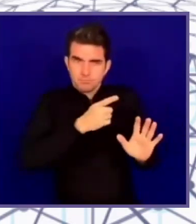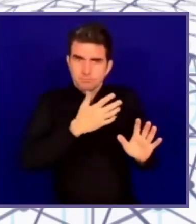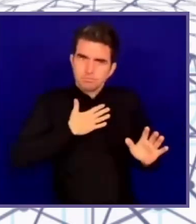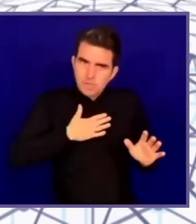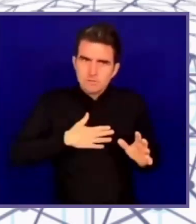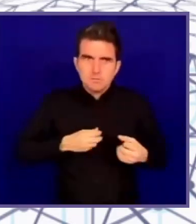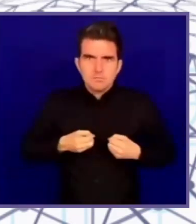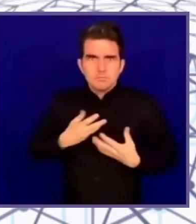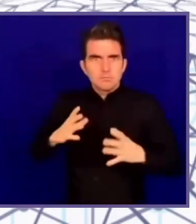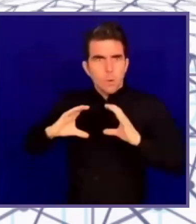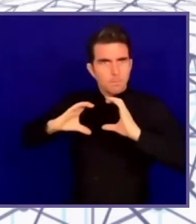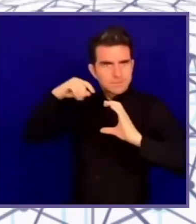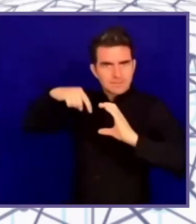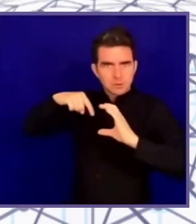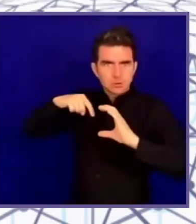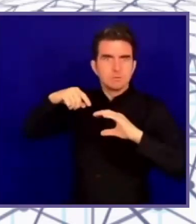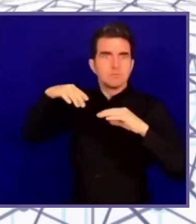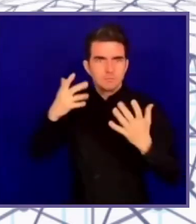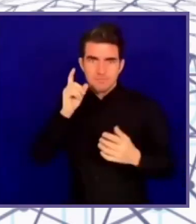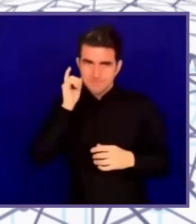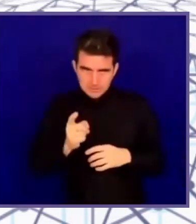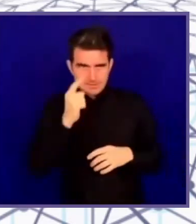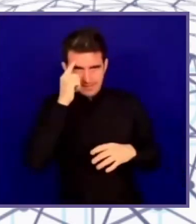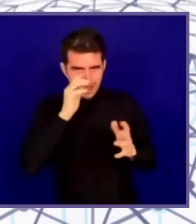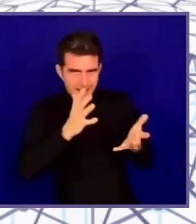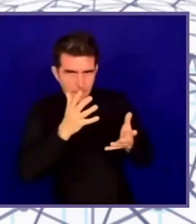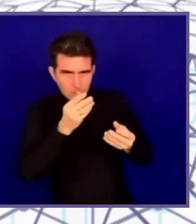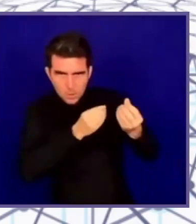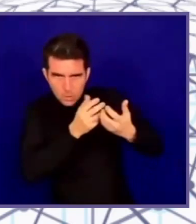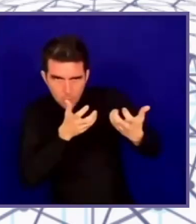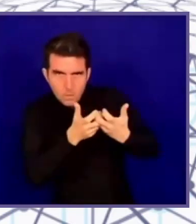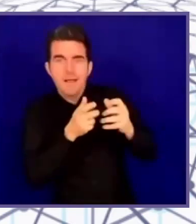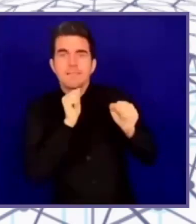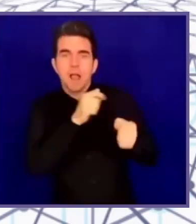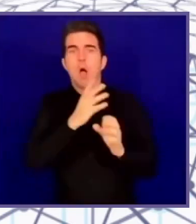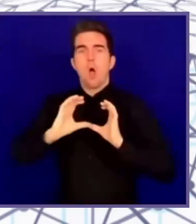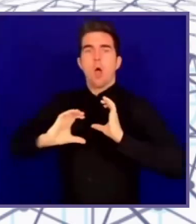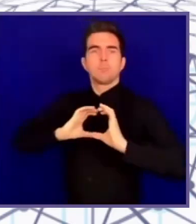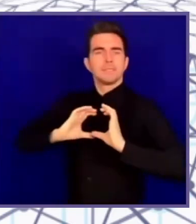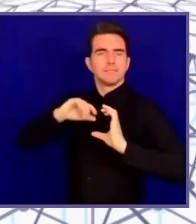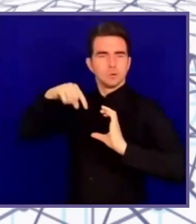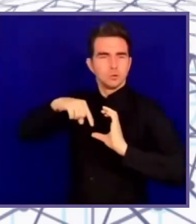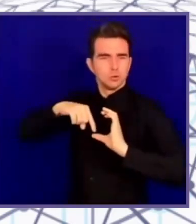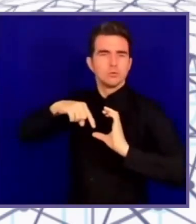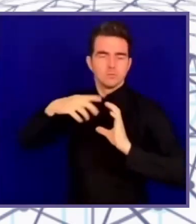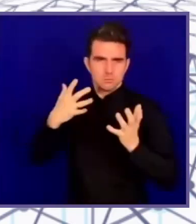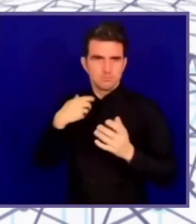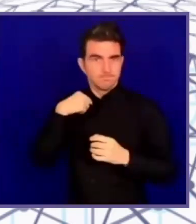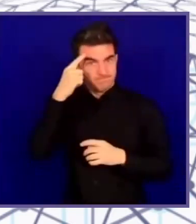have a medical approved device by the middle of next year. But it's a bit disappointing. So that's